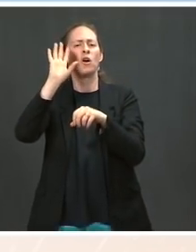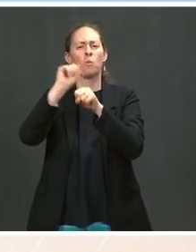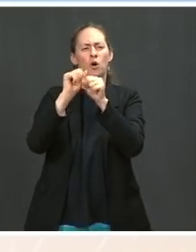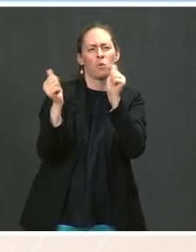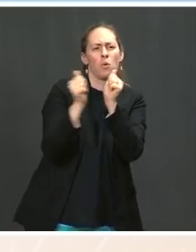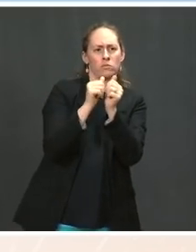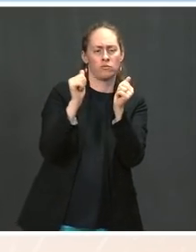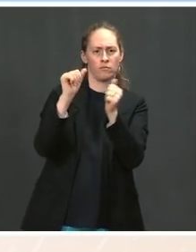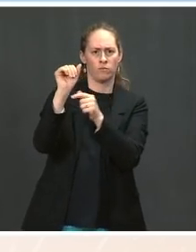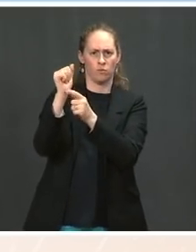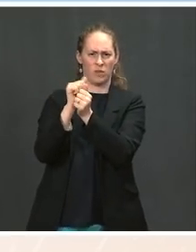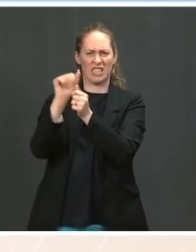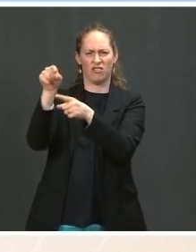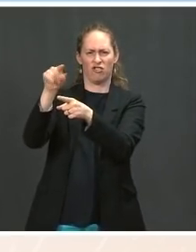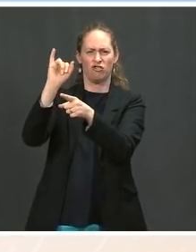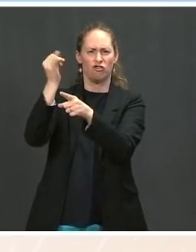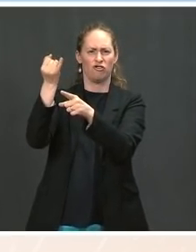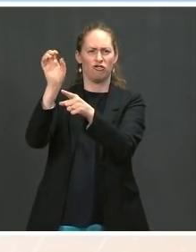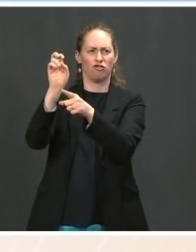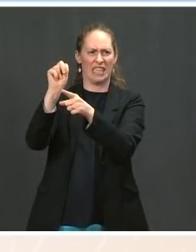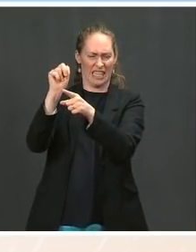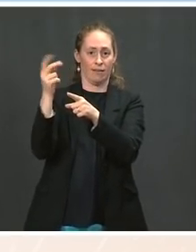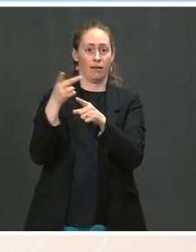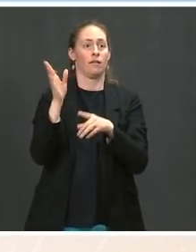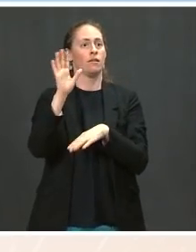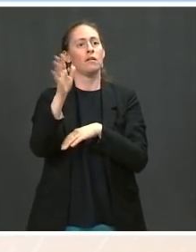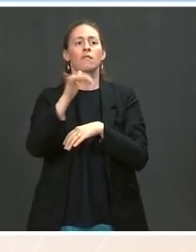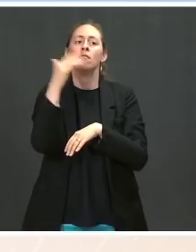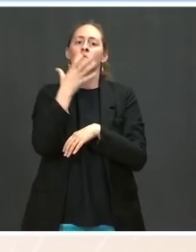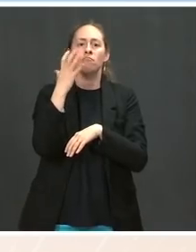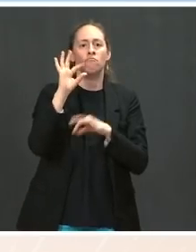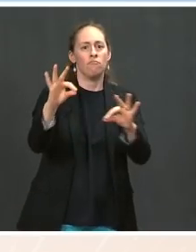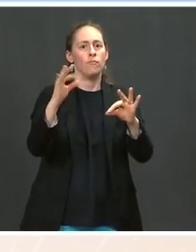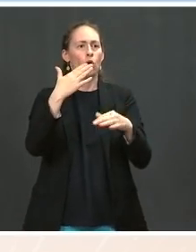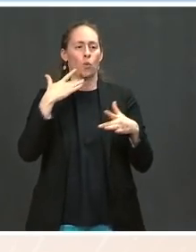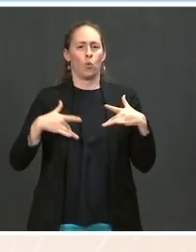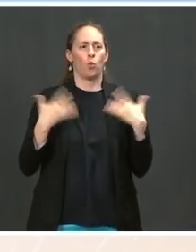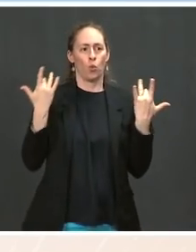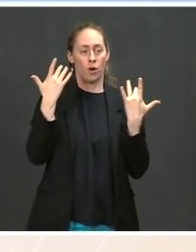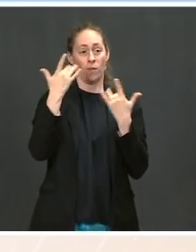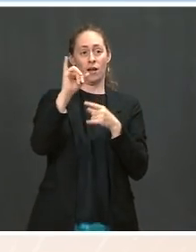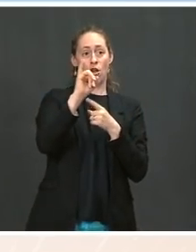Another piece of good news: Today, the IRS, the U.S. Department of the Treasury, and the Bureau of Fiscal Service announced